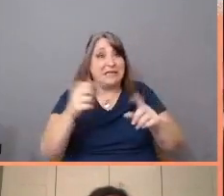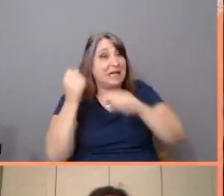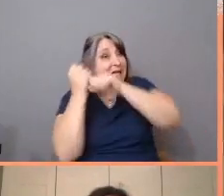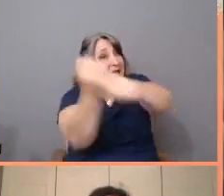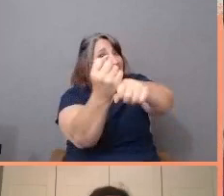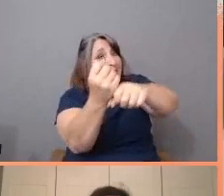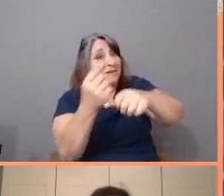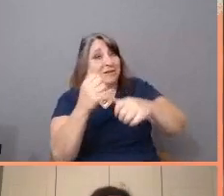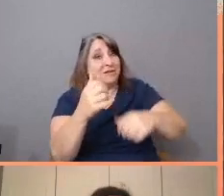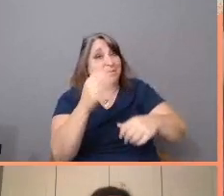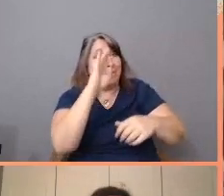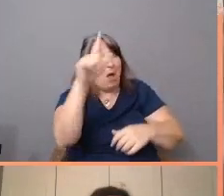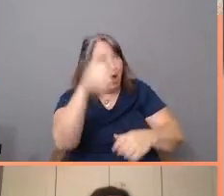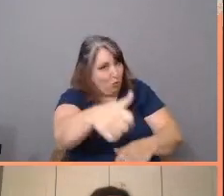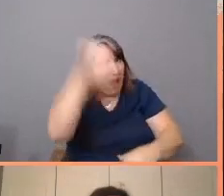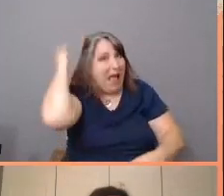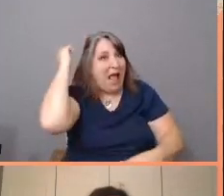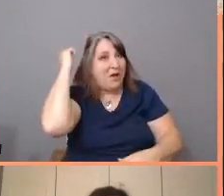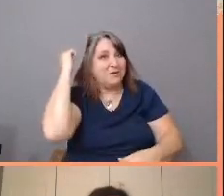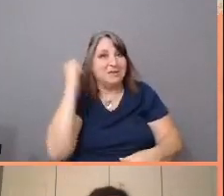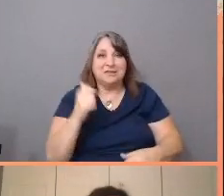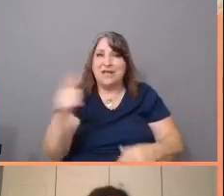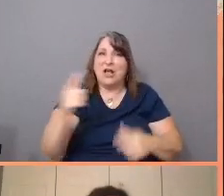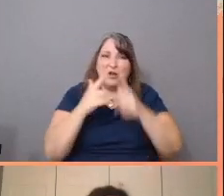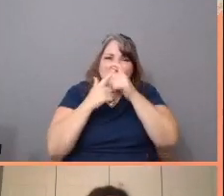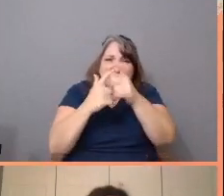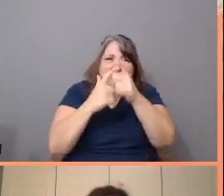Young Lionel runs, pushing a wheelchair-bound player, Jim.